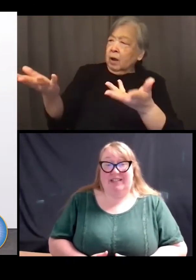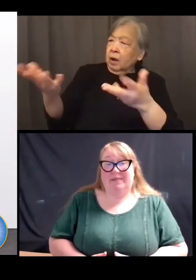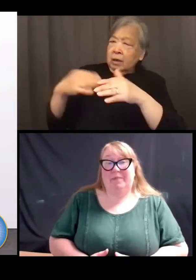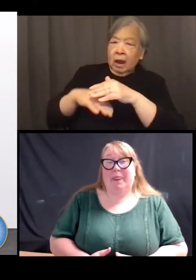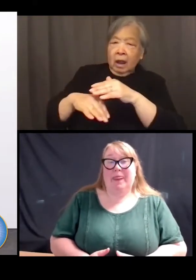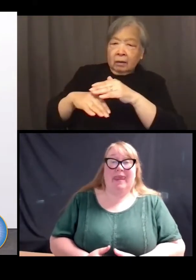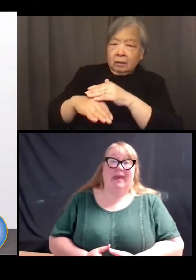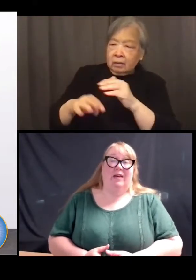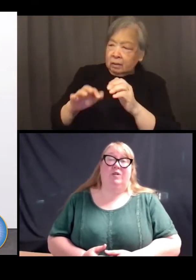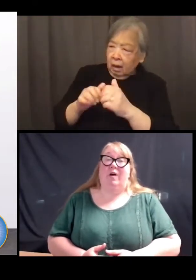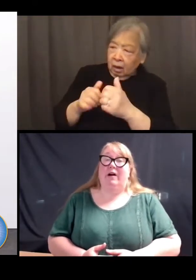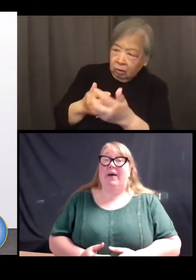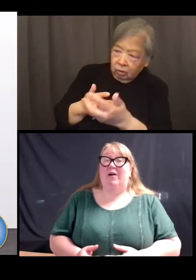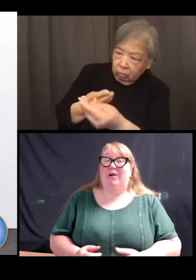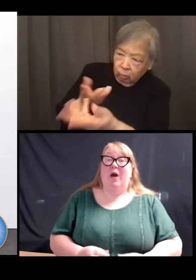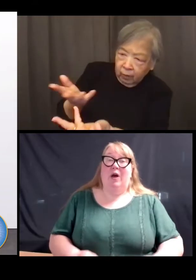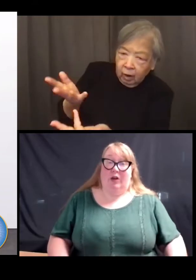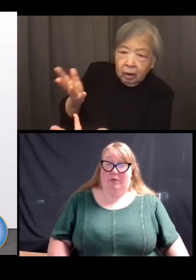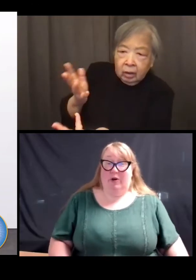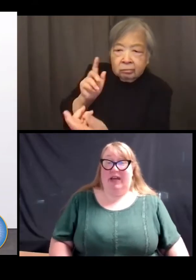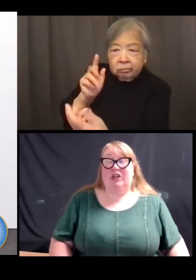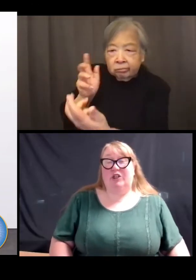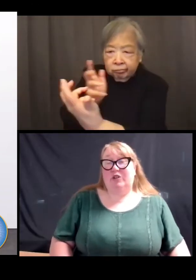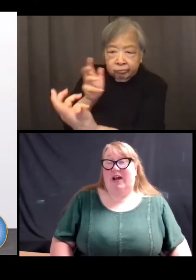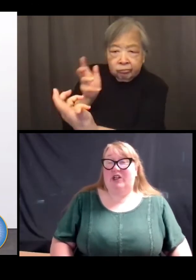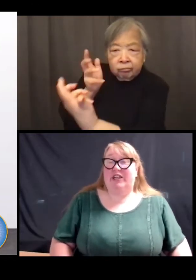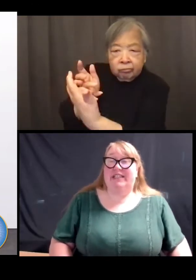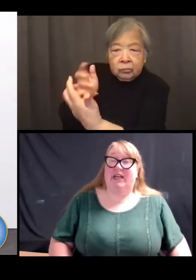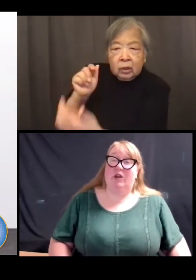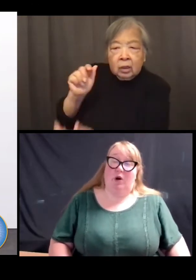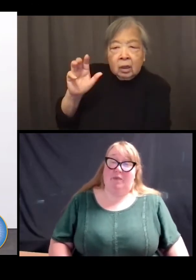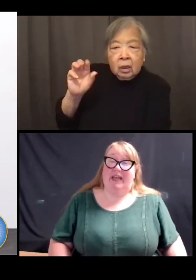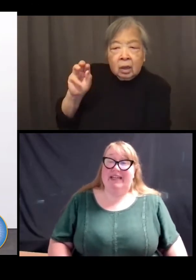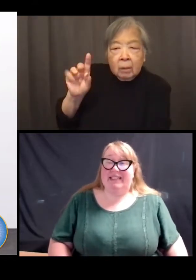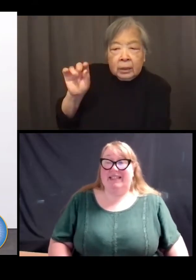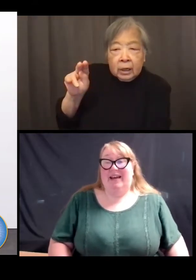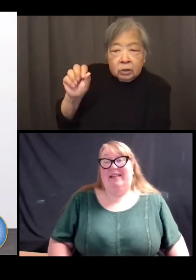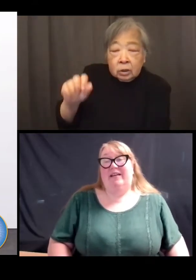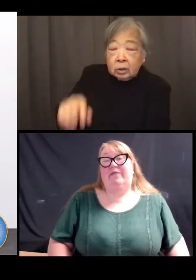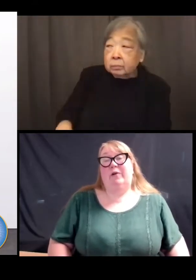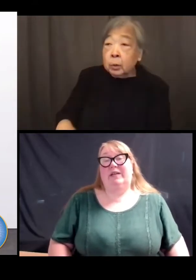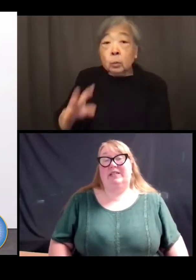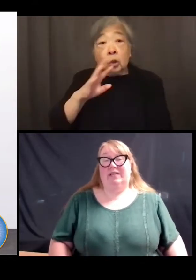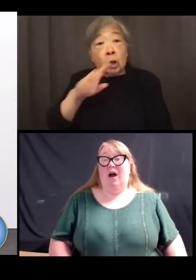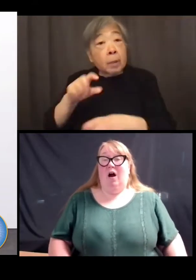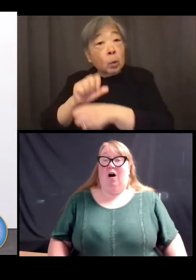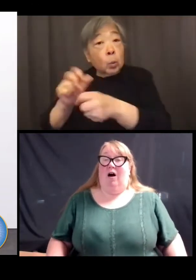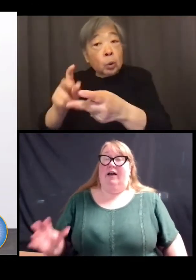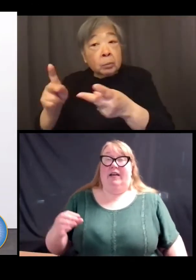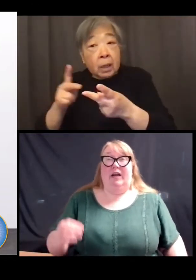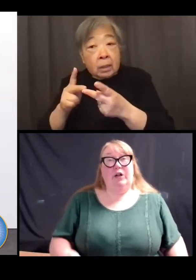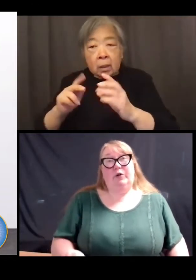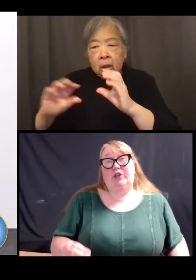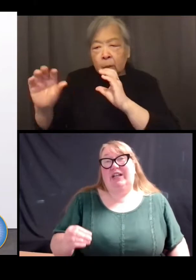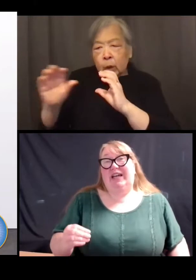We will talk about communication strategies in the workplace that focus on inclusion and